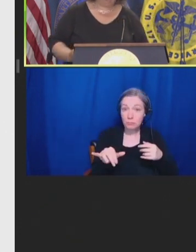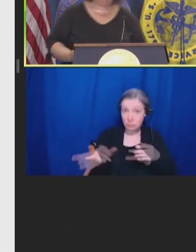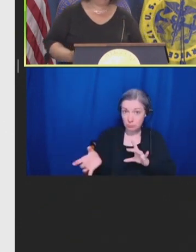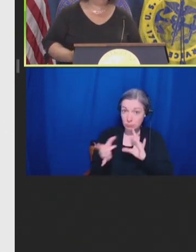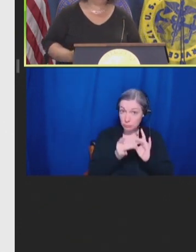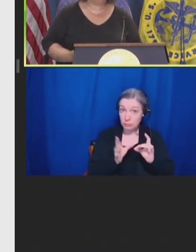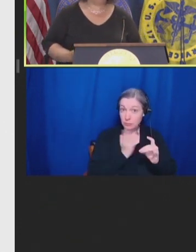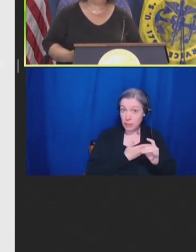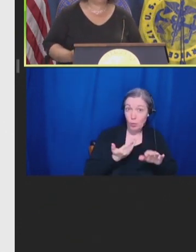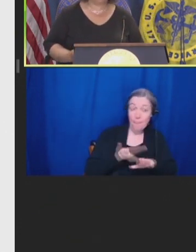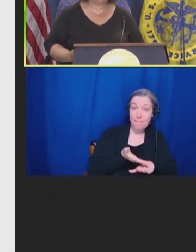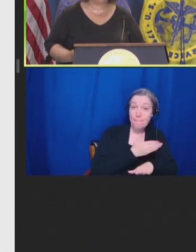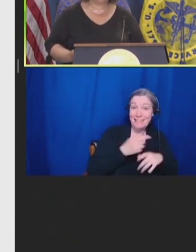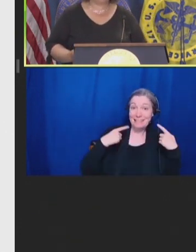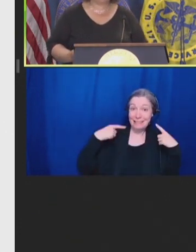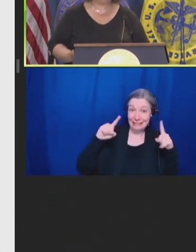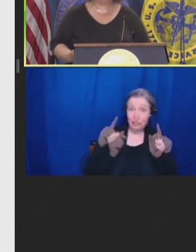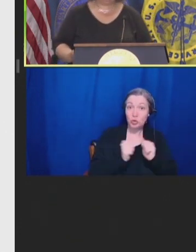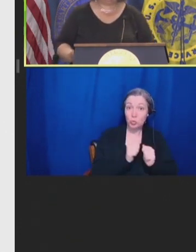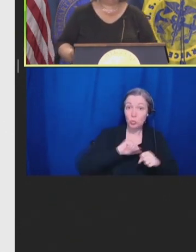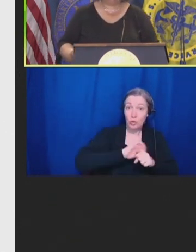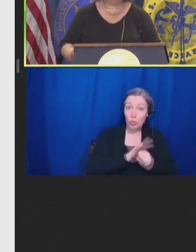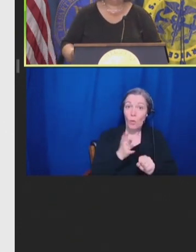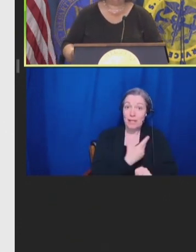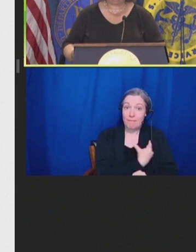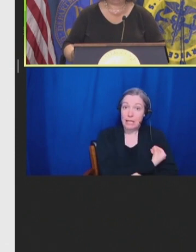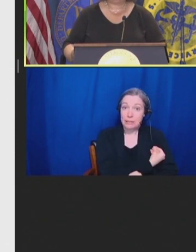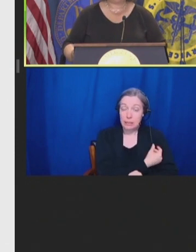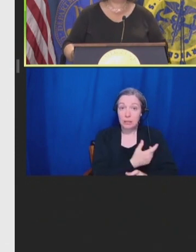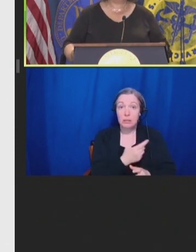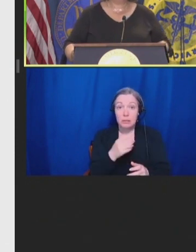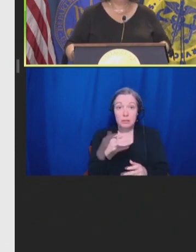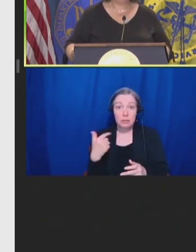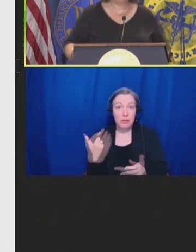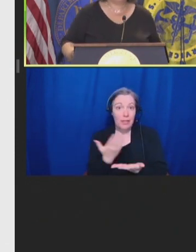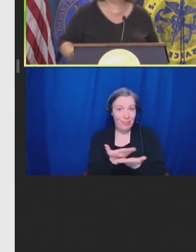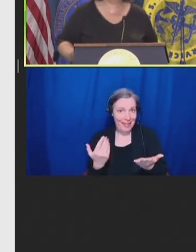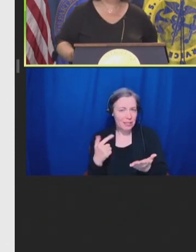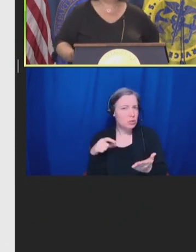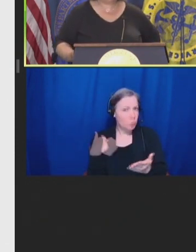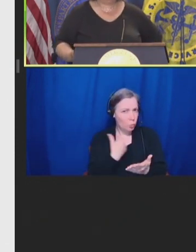had through COVID vaccination and things that we should most likely keep that we did differently